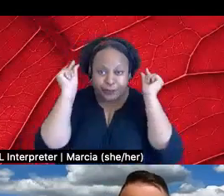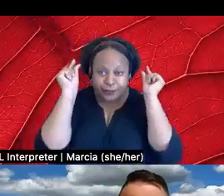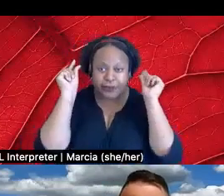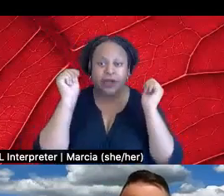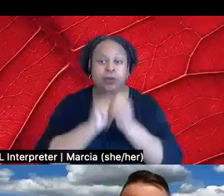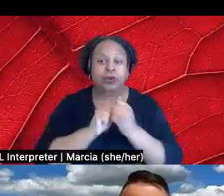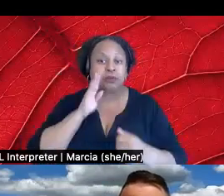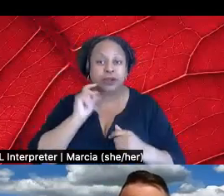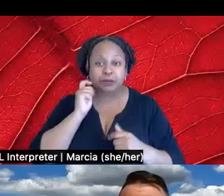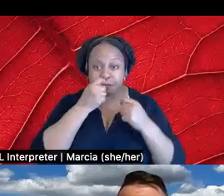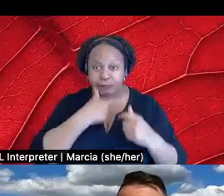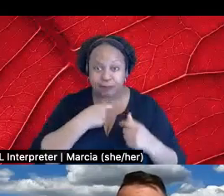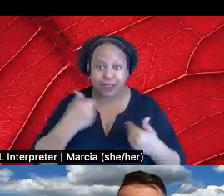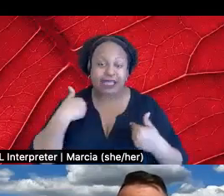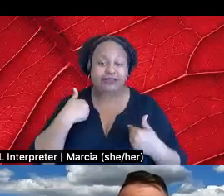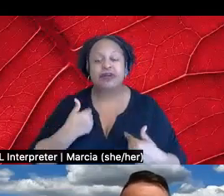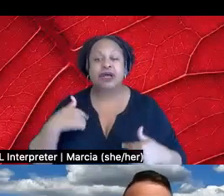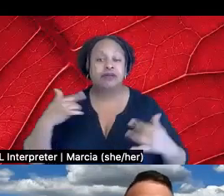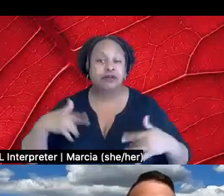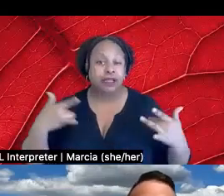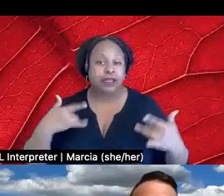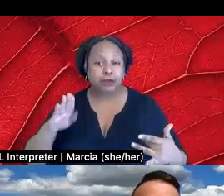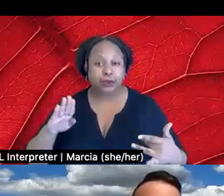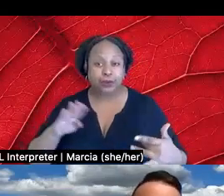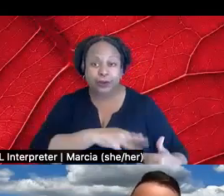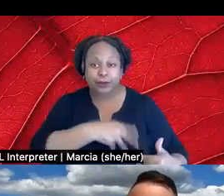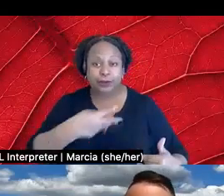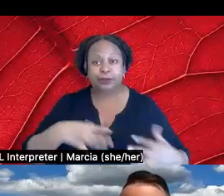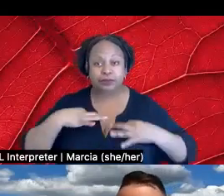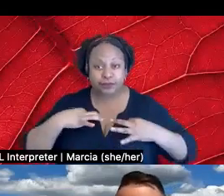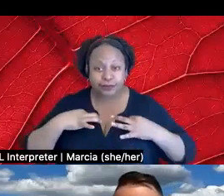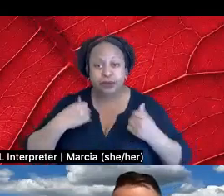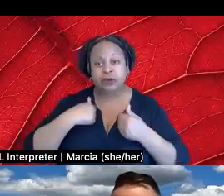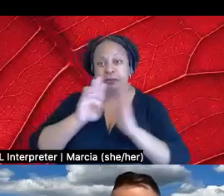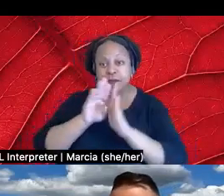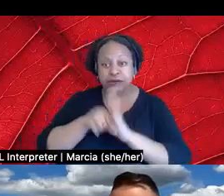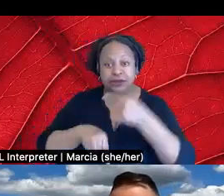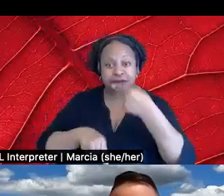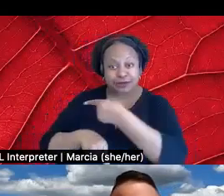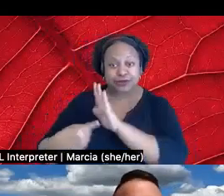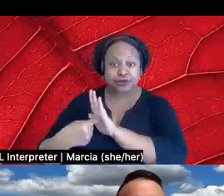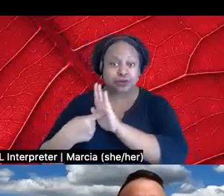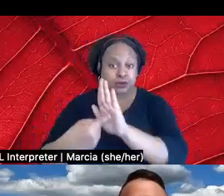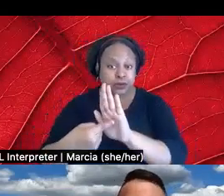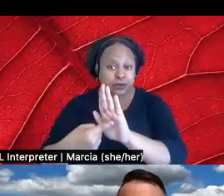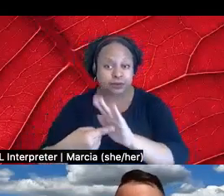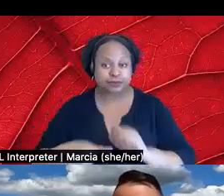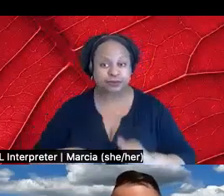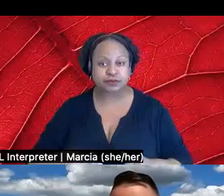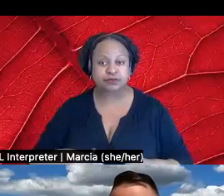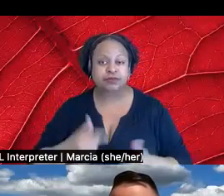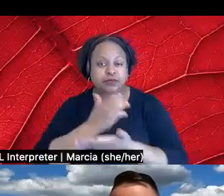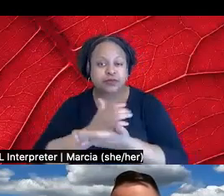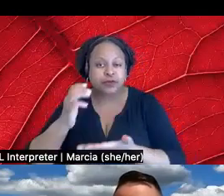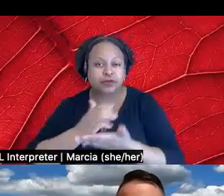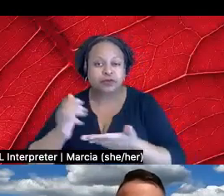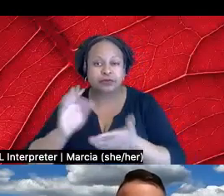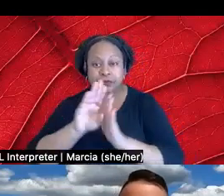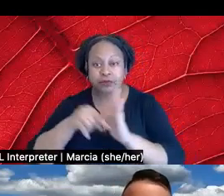I'm wearing a light blue checkered shirt and have a background. A rural background in my team,